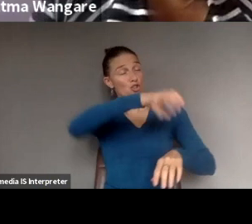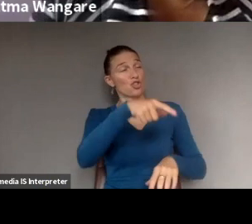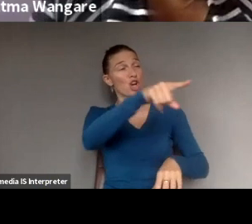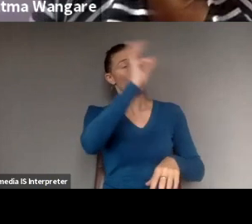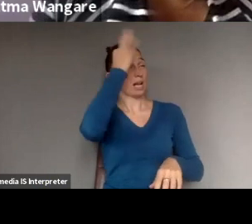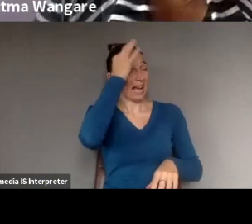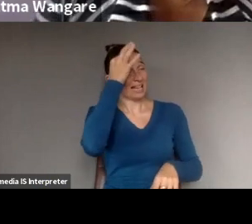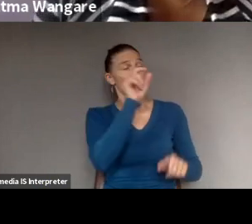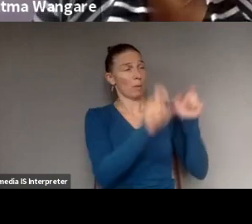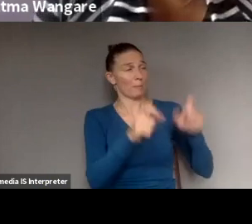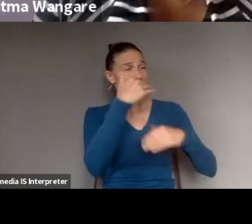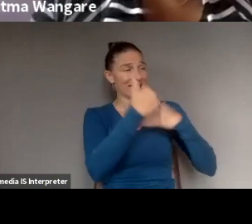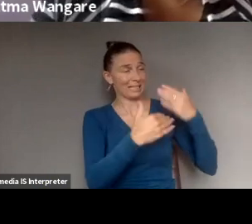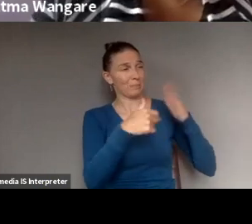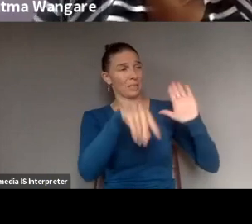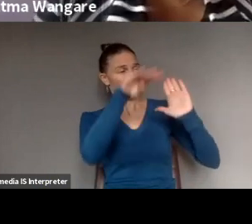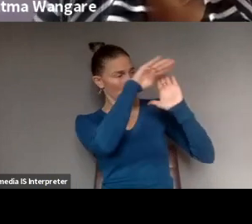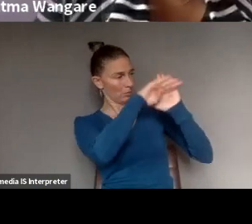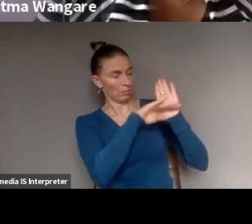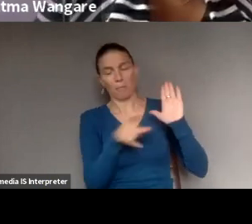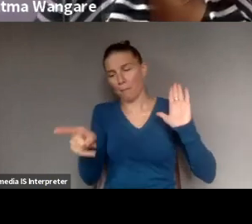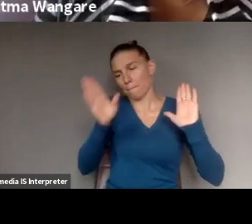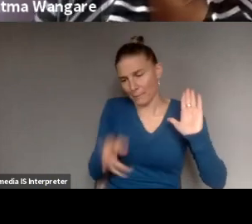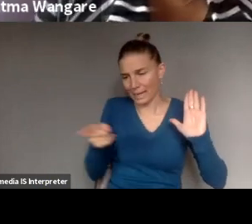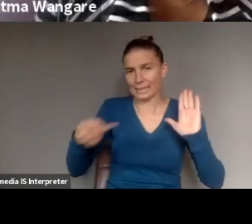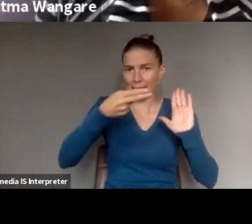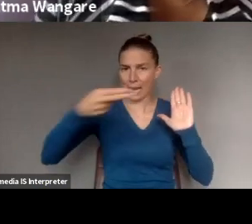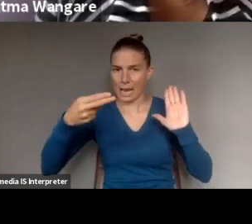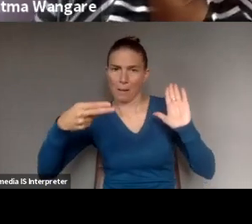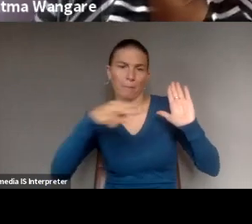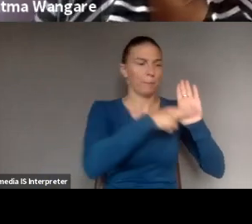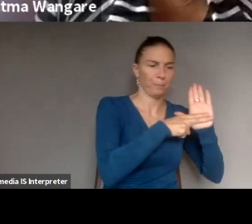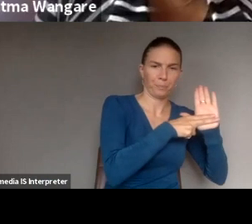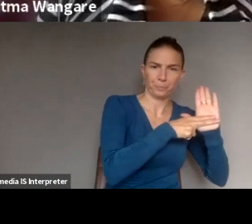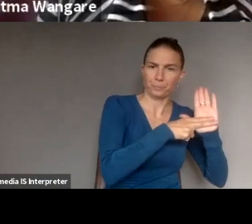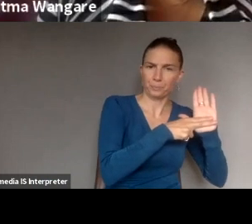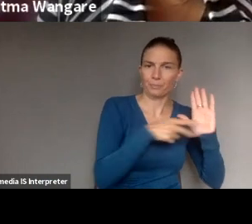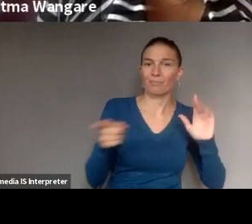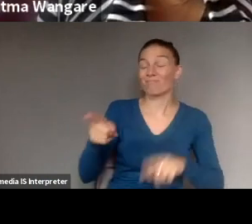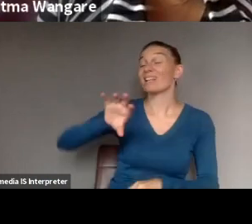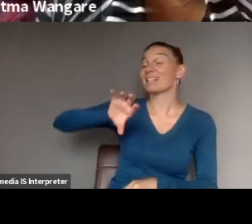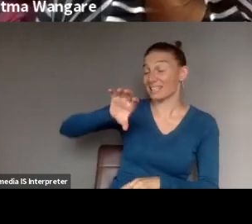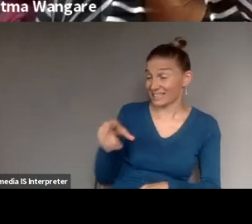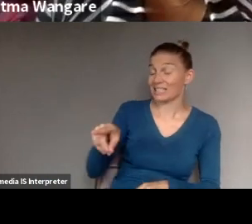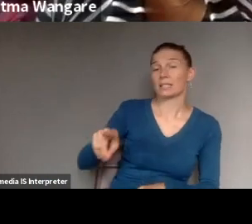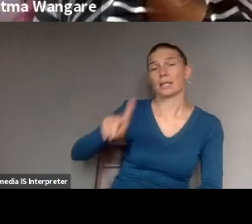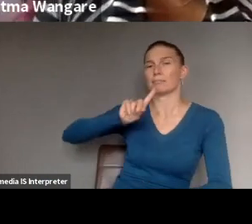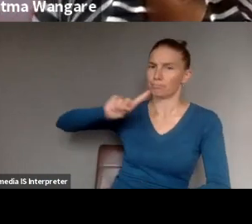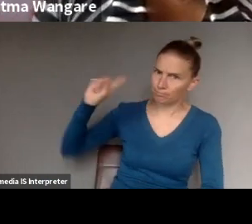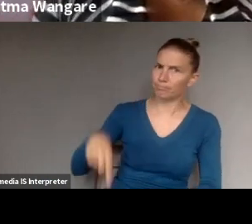So the National Council for Persons with Disabilities is a state corporation, which one of the mandates is to register persons with disabilities.